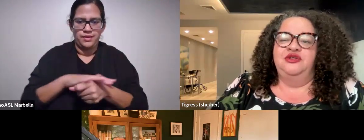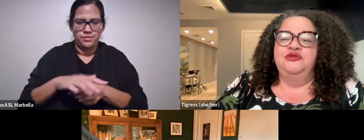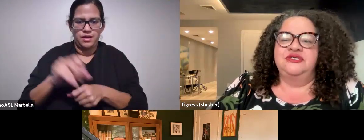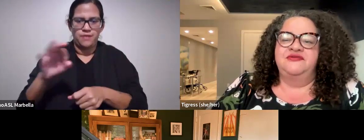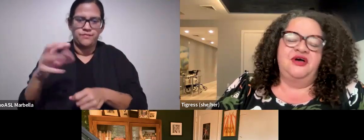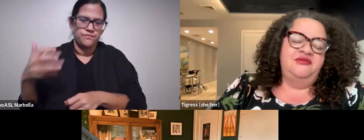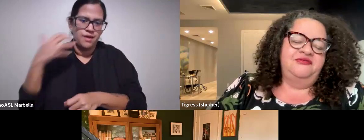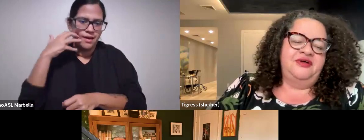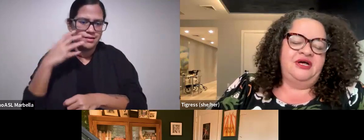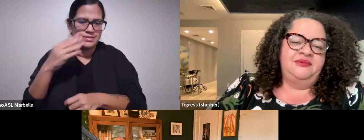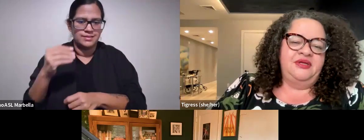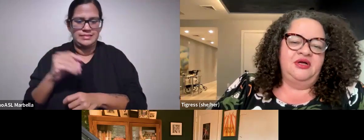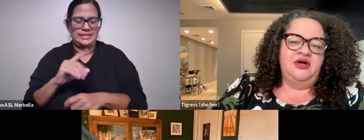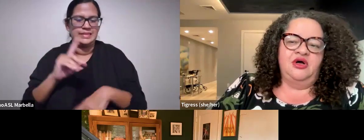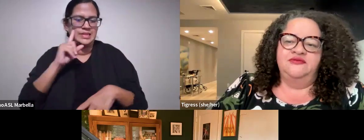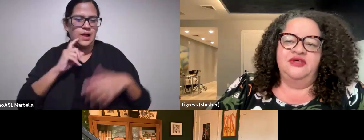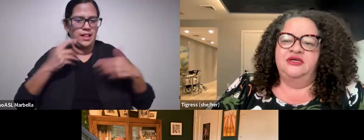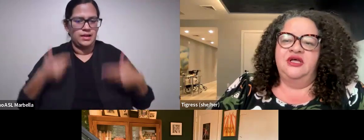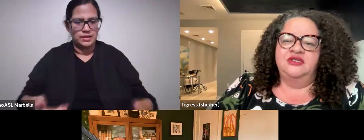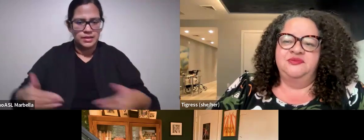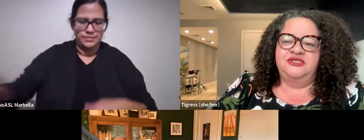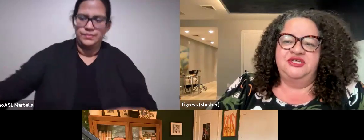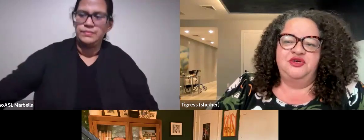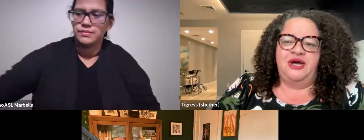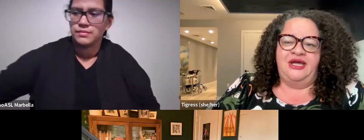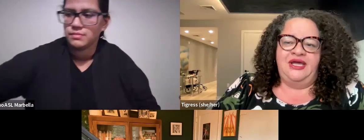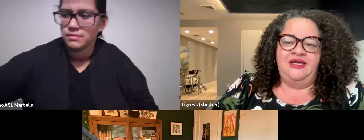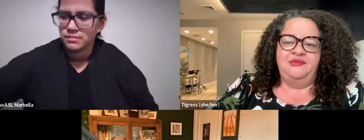Inclusive of all of the lgbtqia a